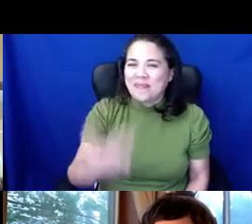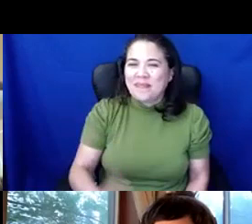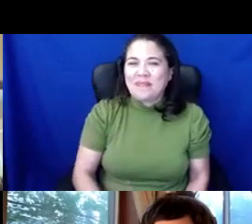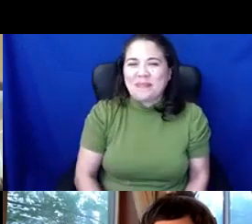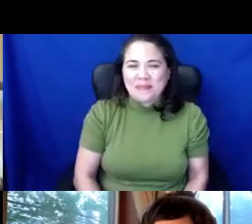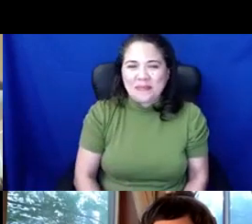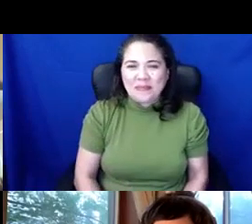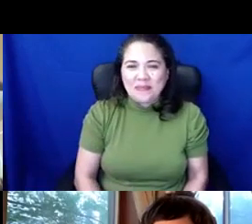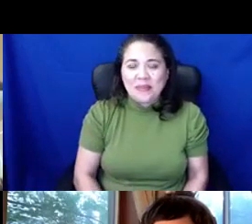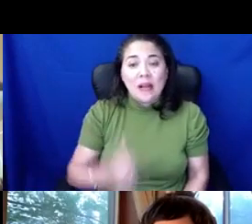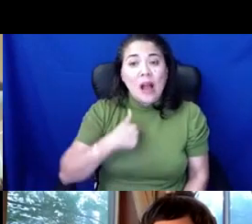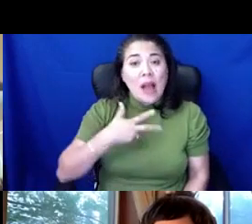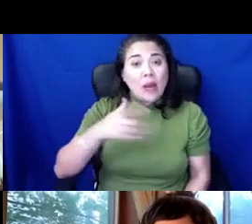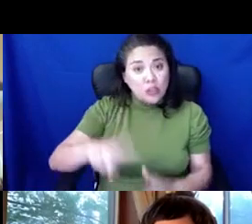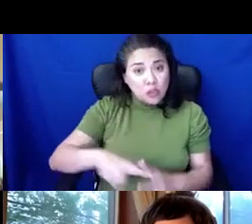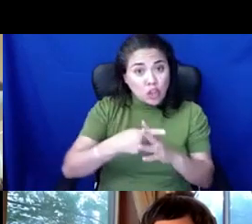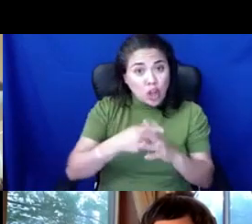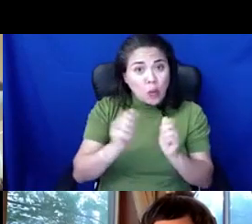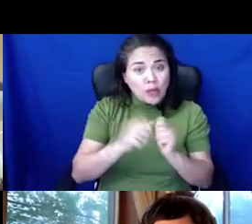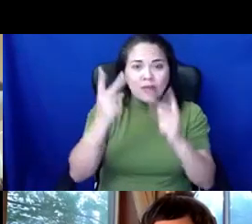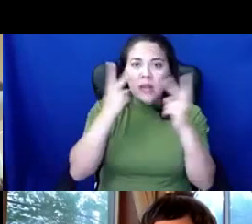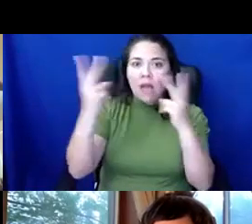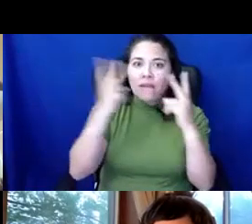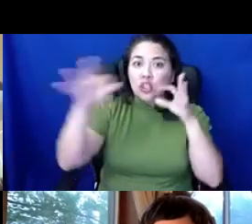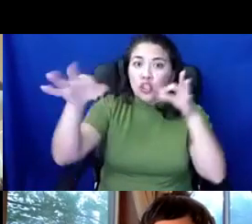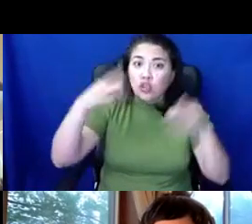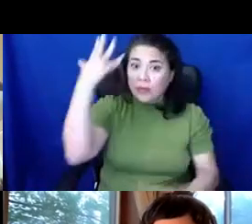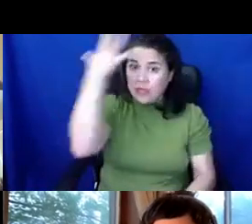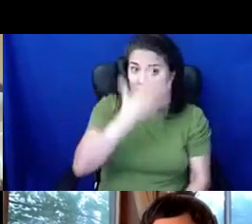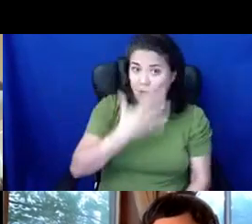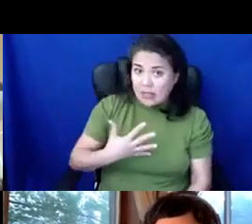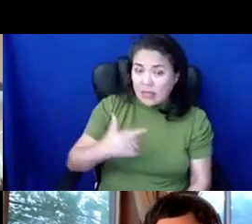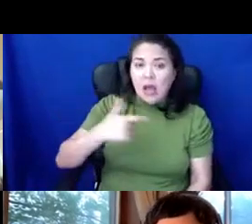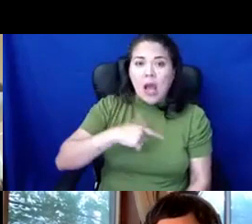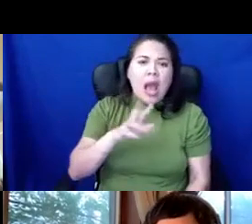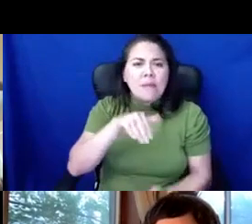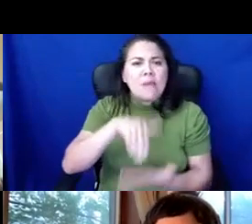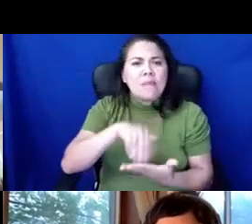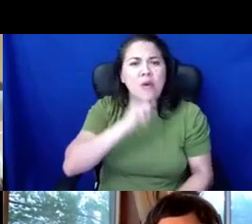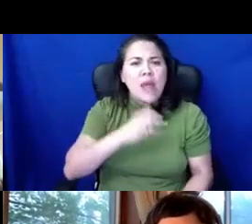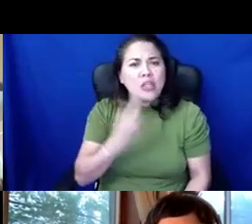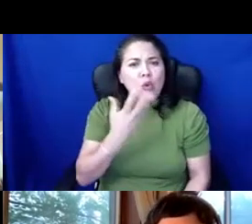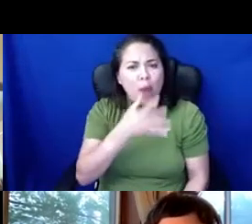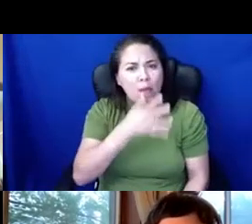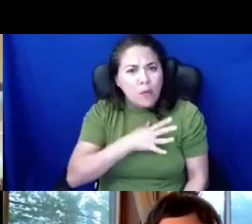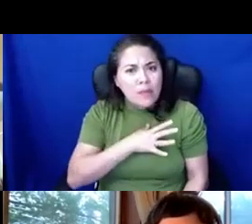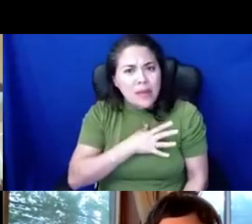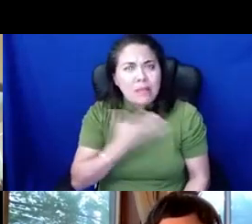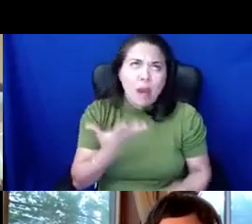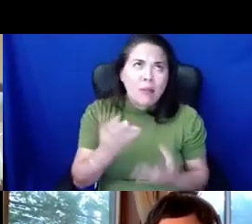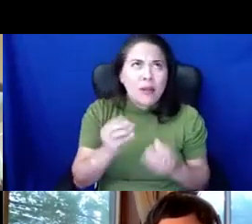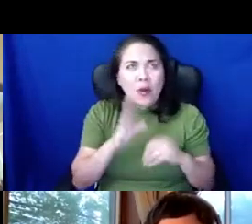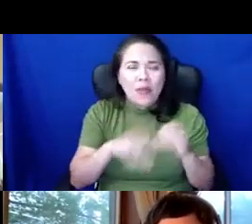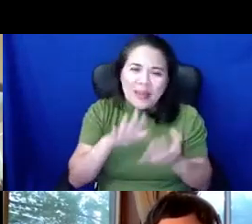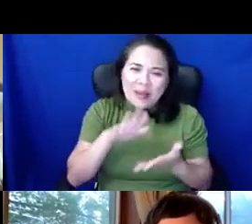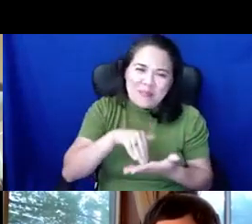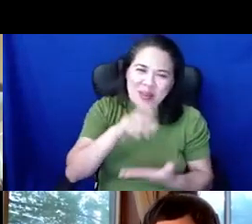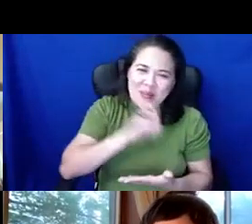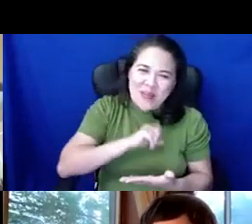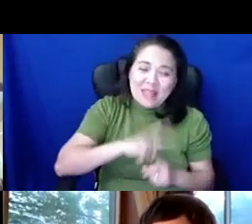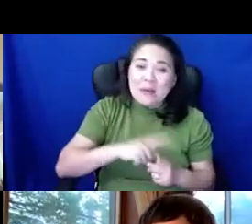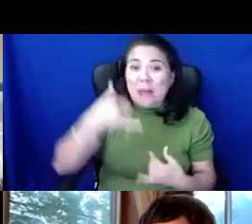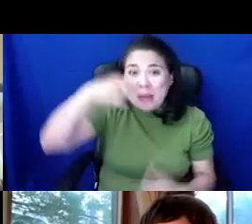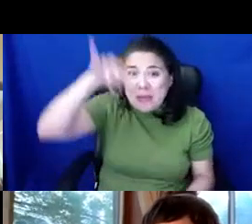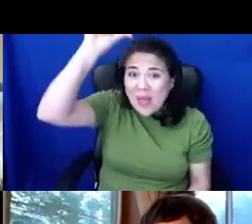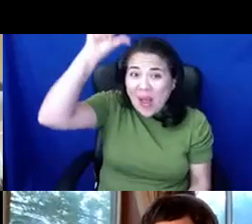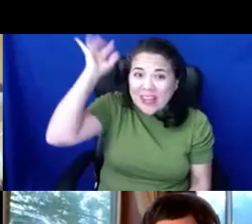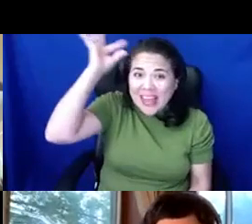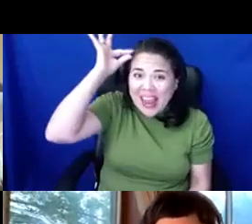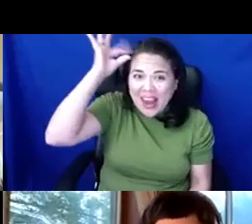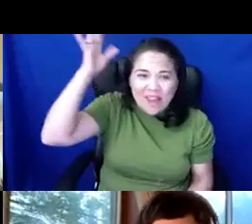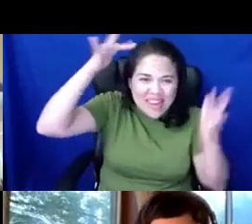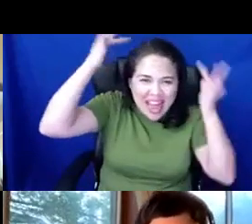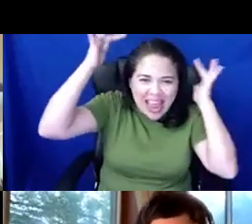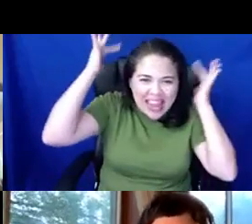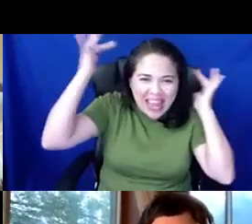Tonya Suther: i'd like to start by giving a visual description of myself i'm a middle aged white woman probably more than middle but with bleach blonde hair blonde highlights of pulled with a clip.